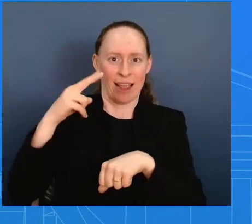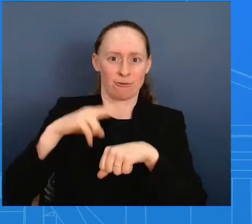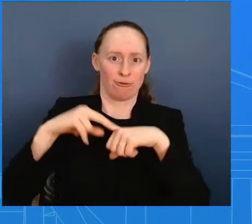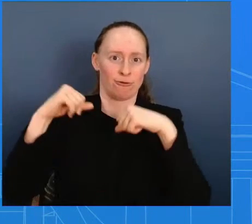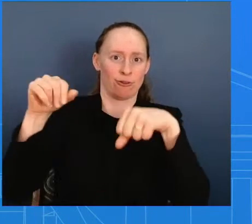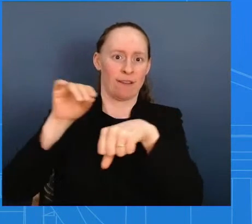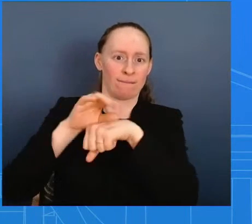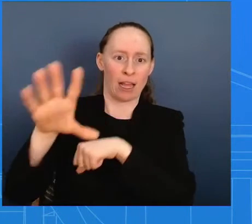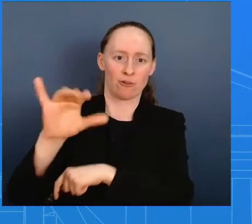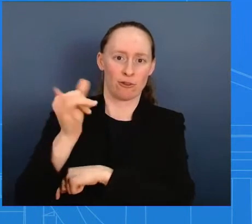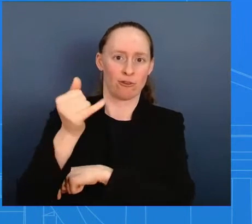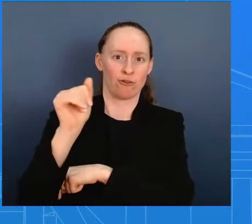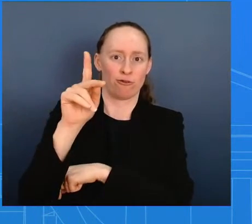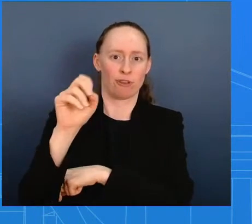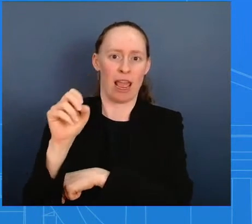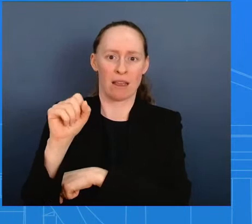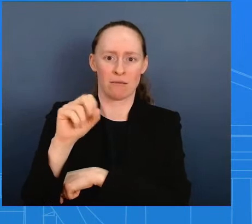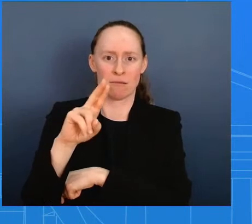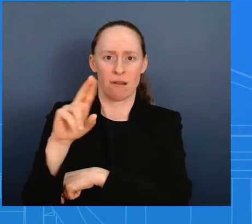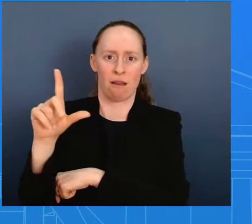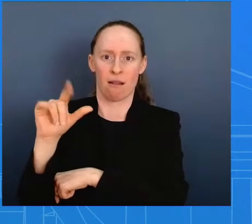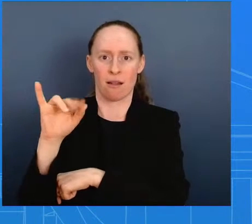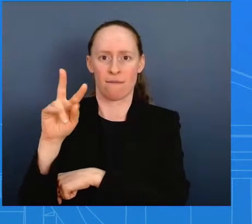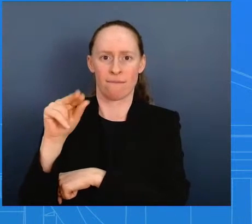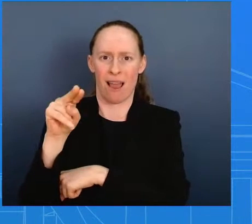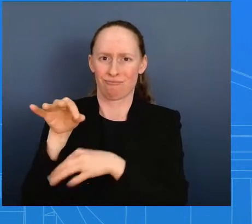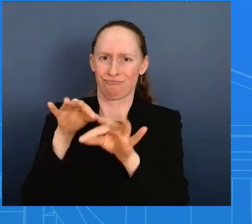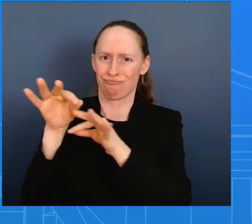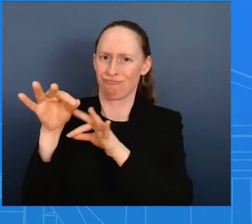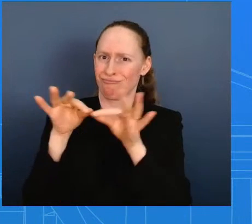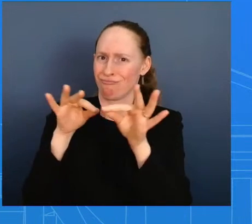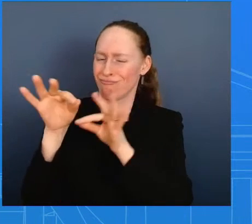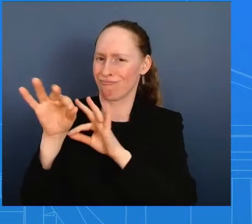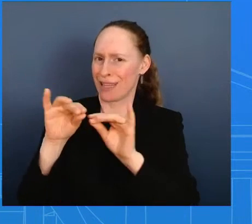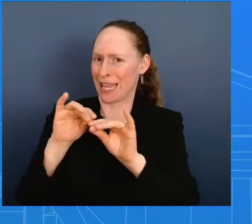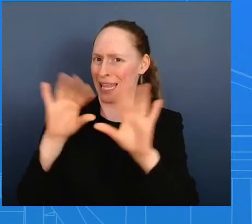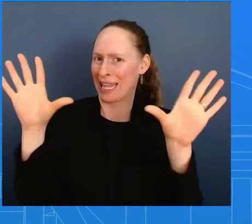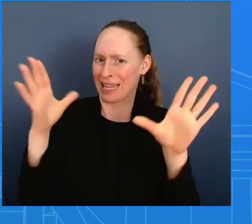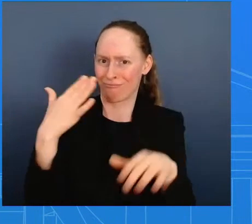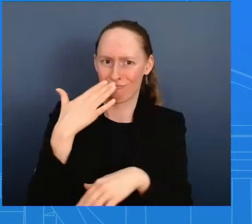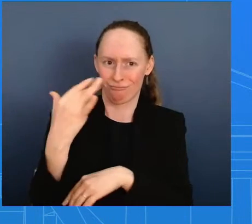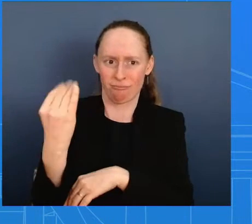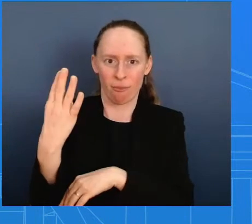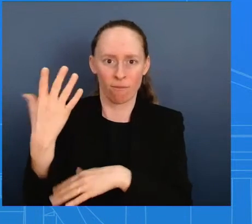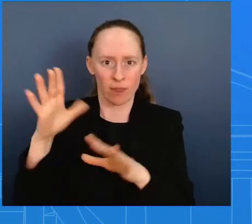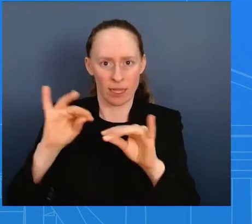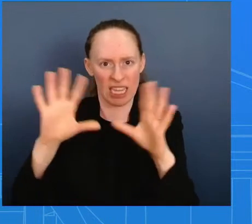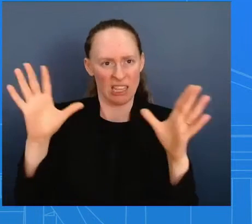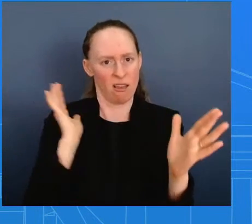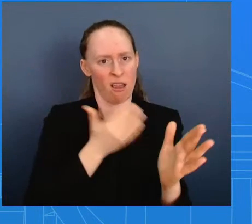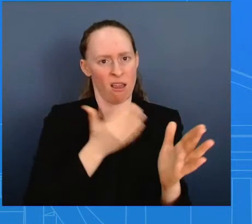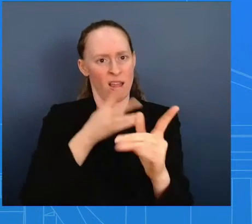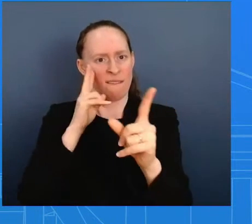in-depth laydown of where we are. And it's very much where the President is. And he talked about humanitarian aid, obviously,